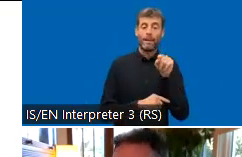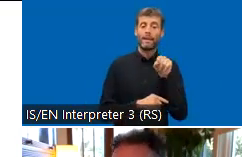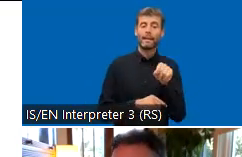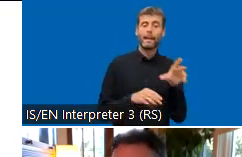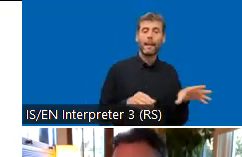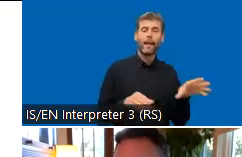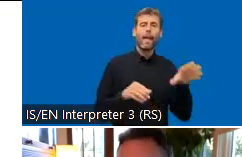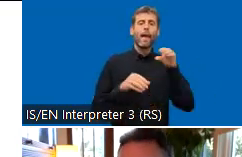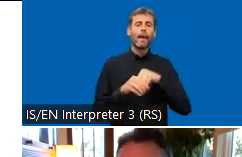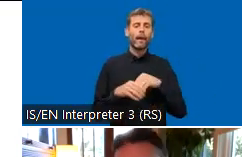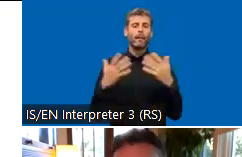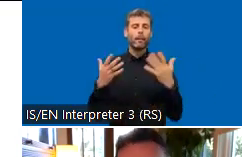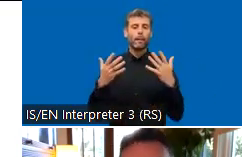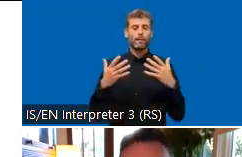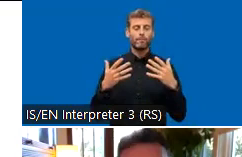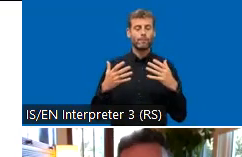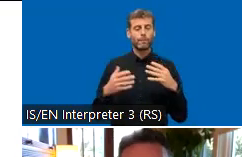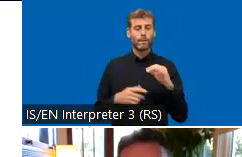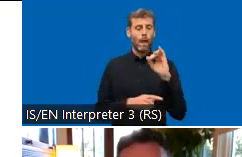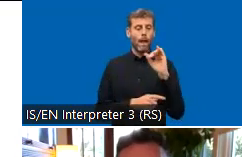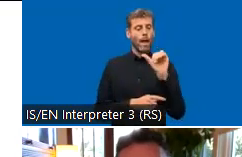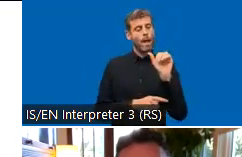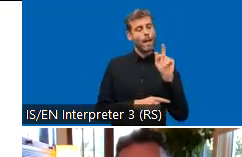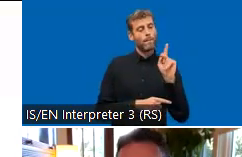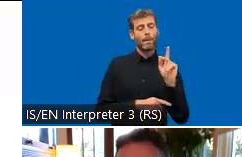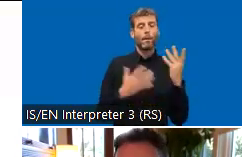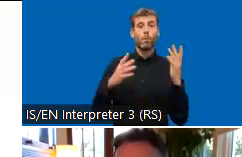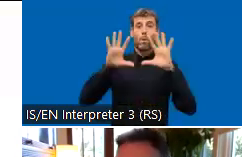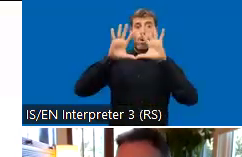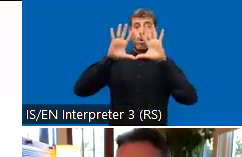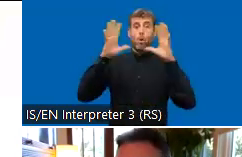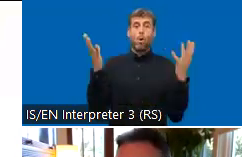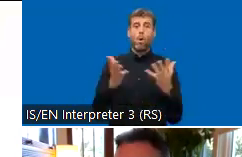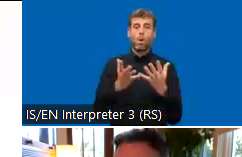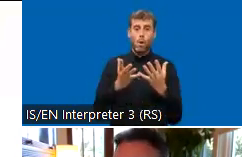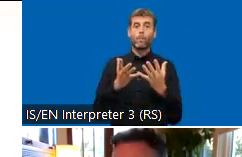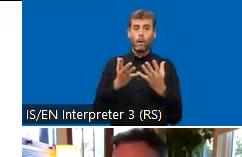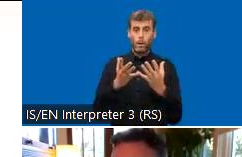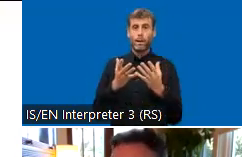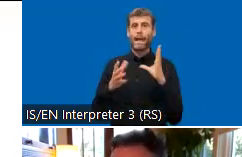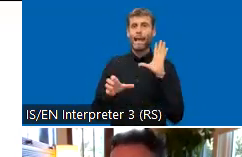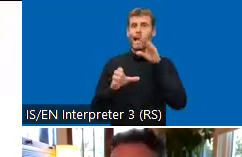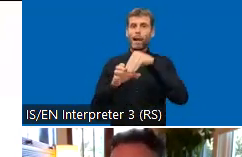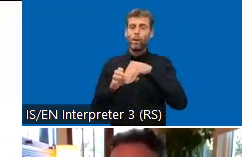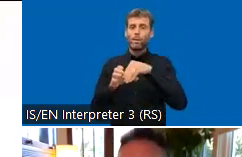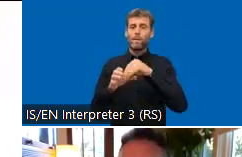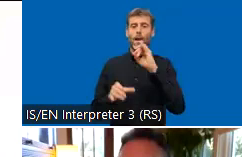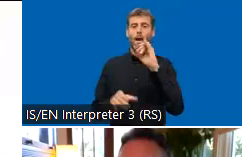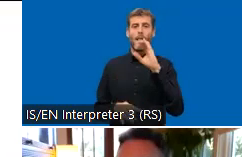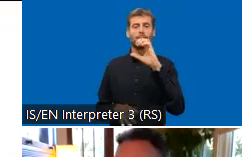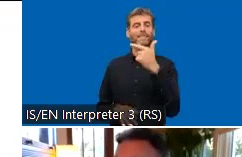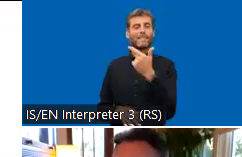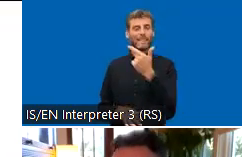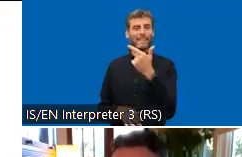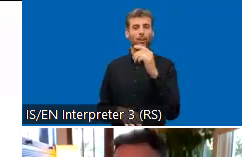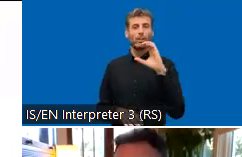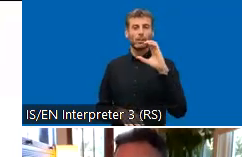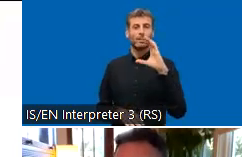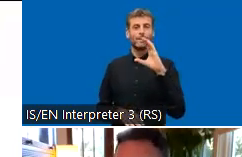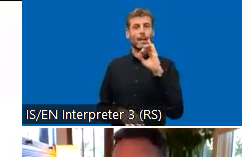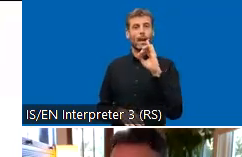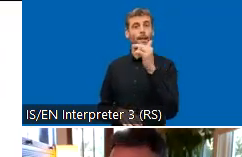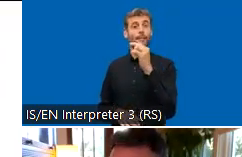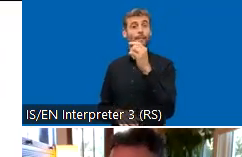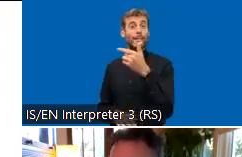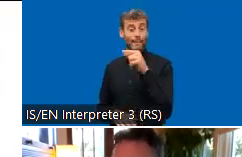and we are a division of the Global Initiative for Inclusive ICT (Information Communication Technology ), we are one of four divisions within G3ICT,